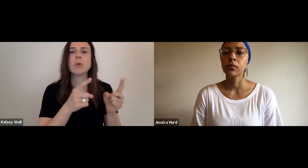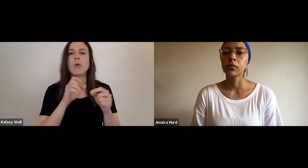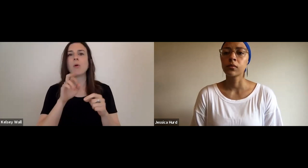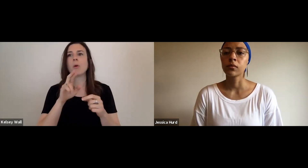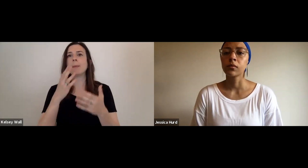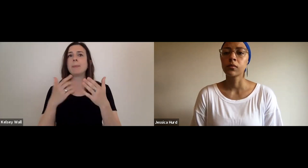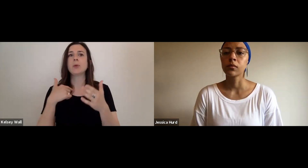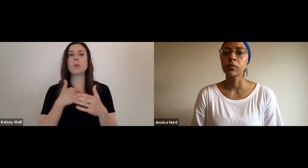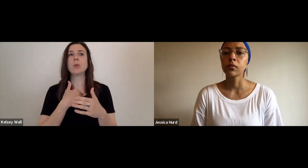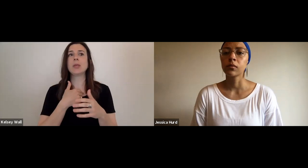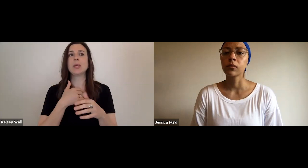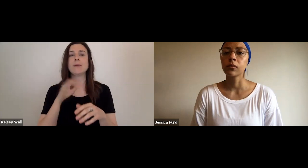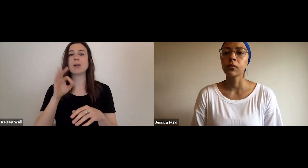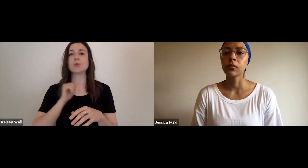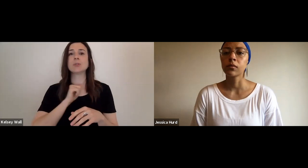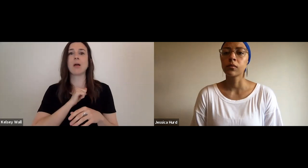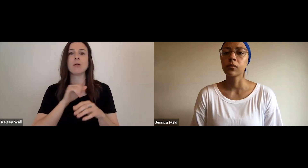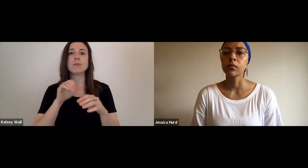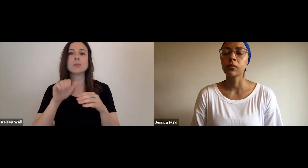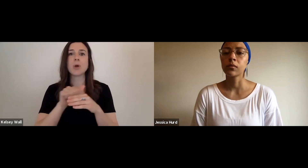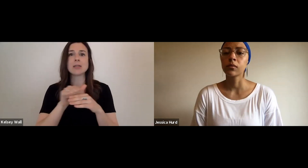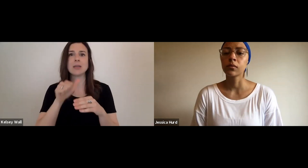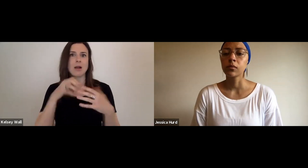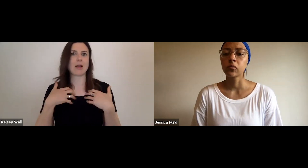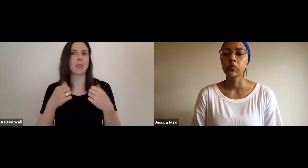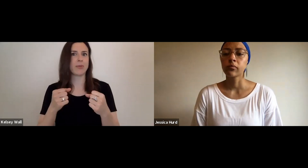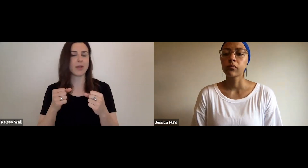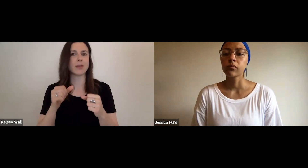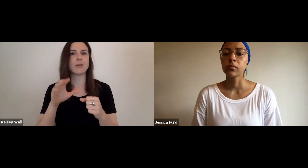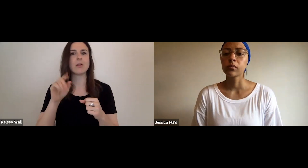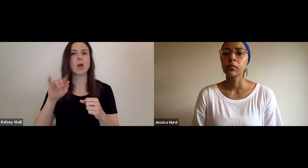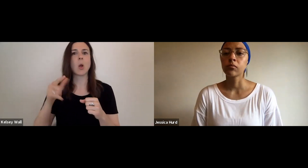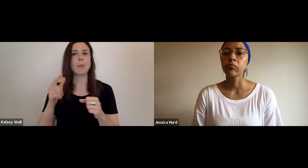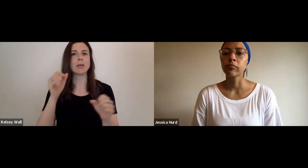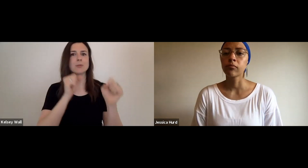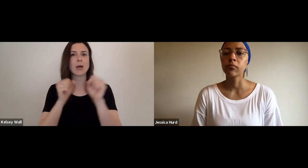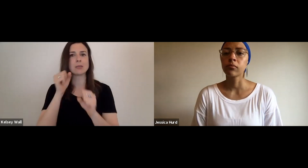These responses cause snap behaviors to happen